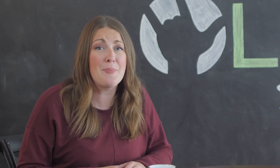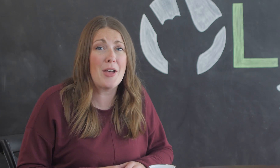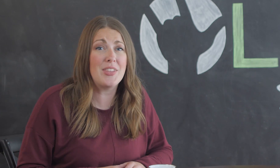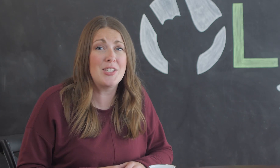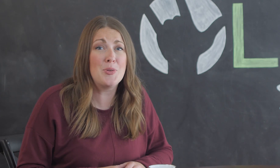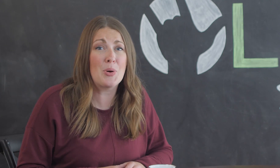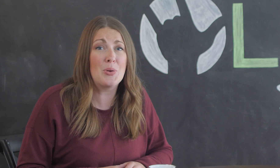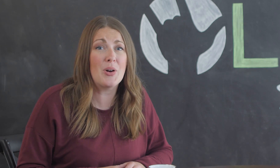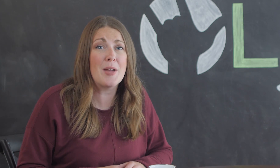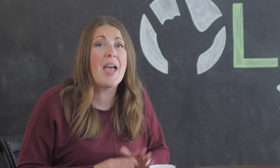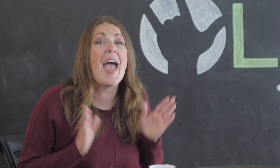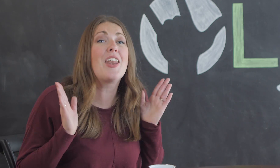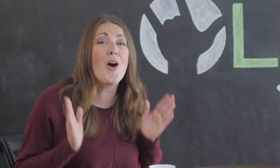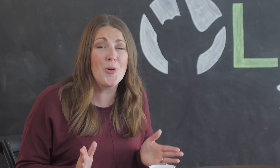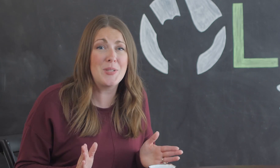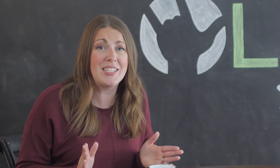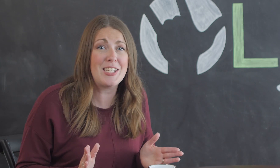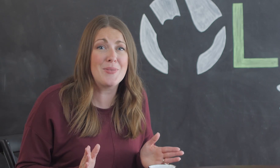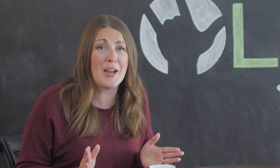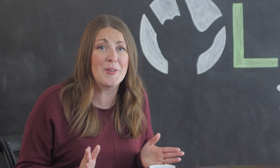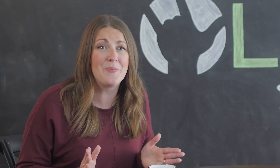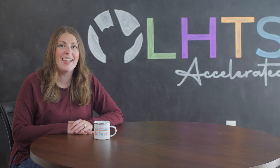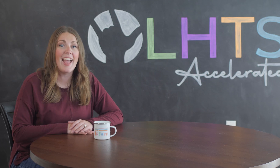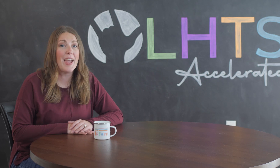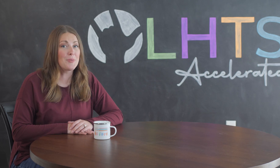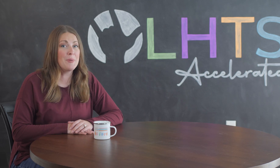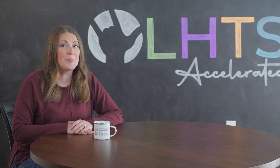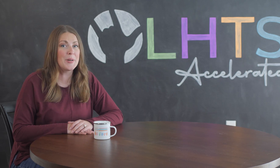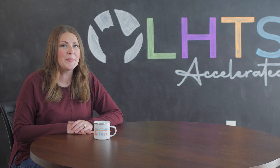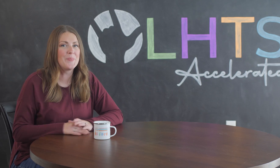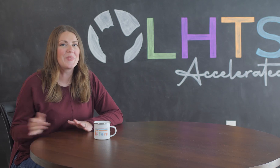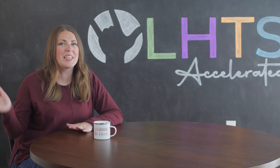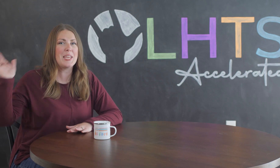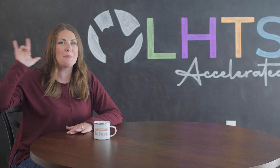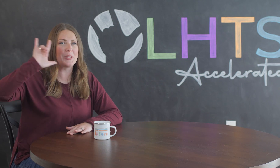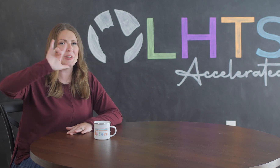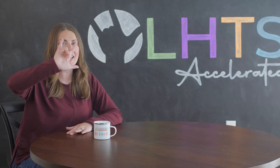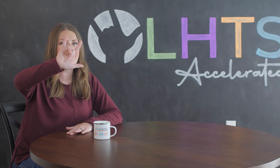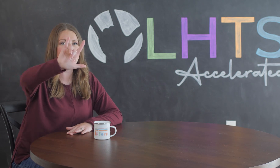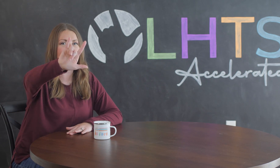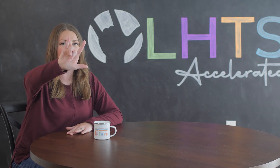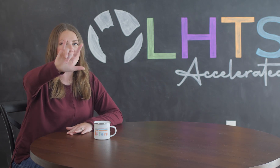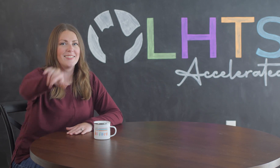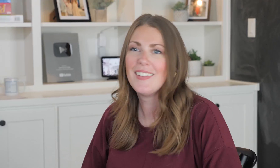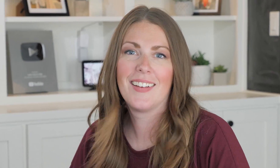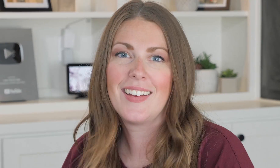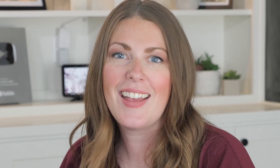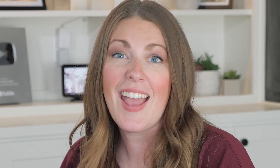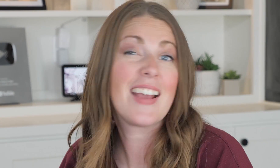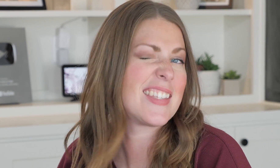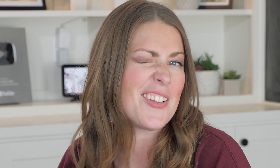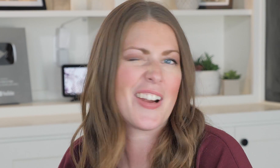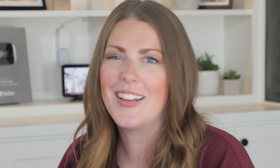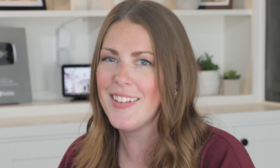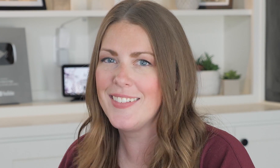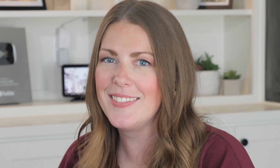about this new program and hope to see you there and remember keep Learning How to Sign Accelerated.